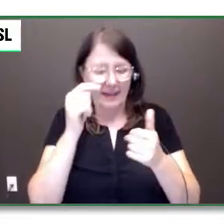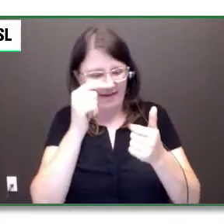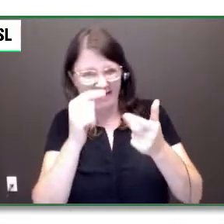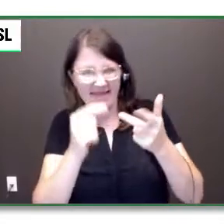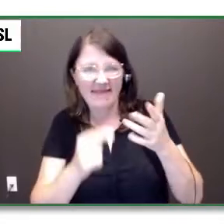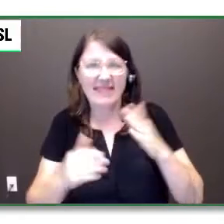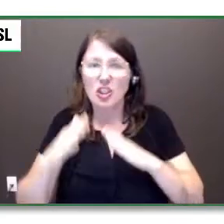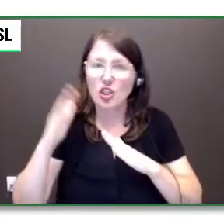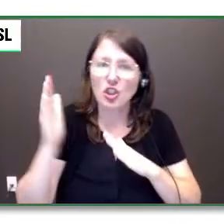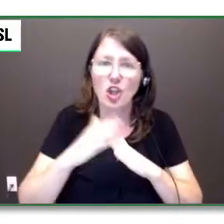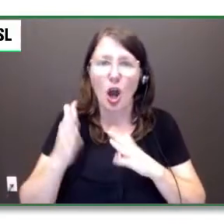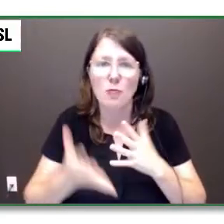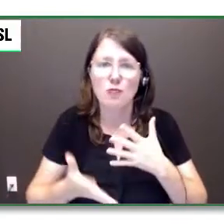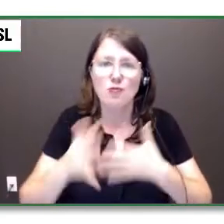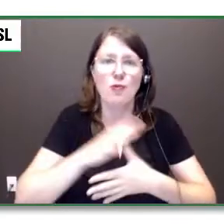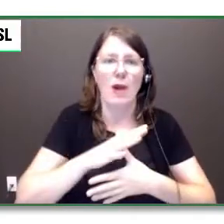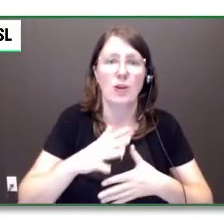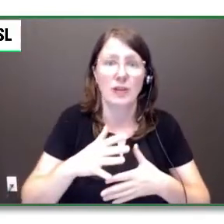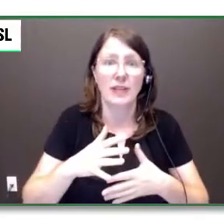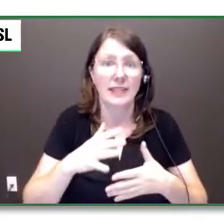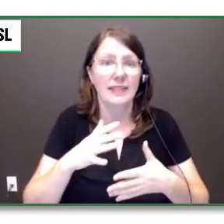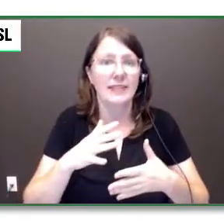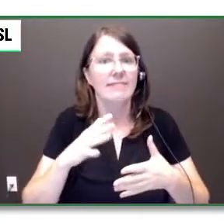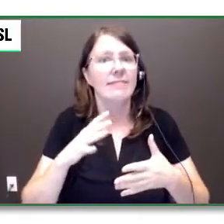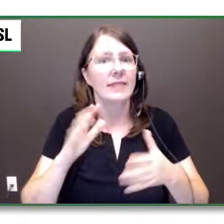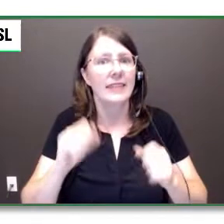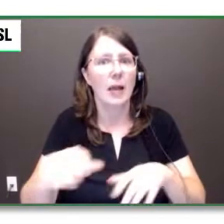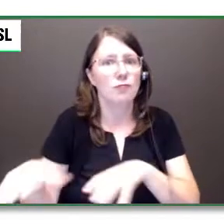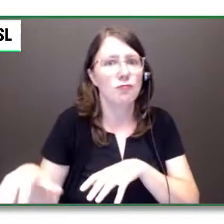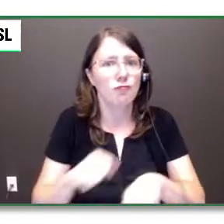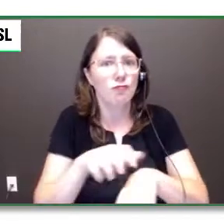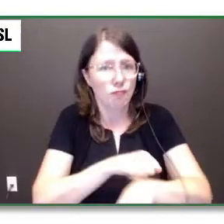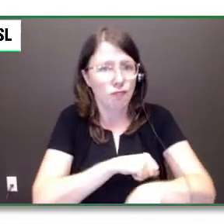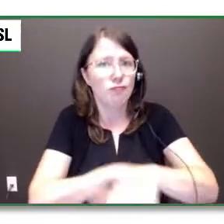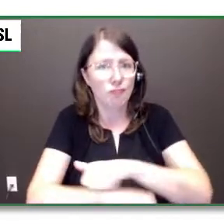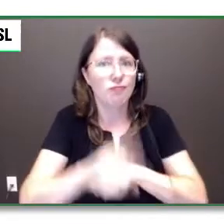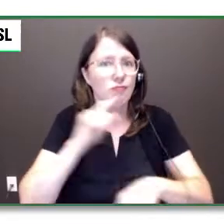um get moving on on our strategy um more effectively.